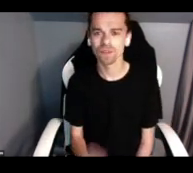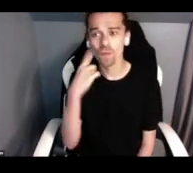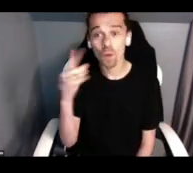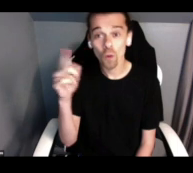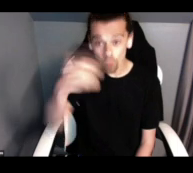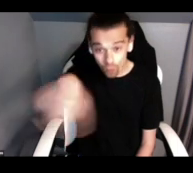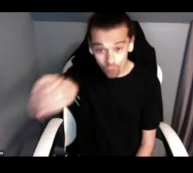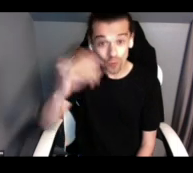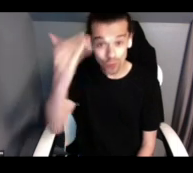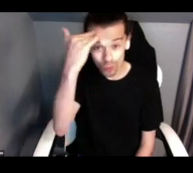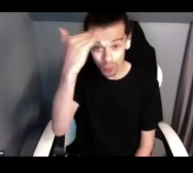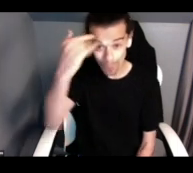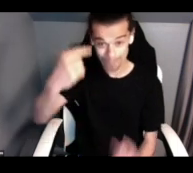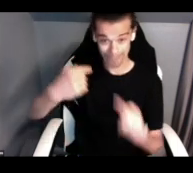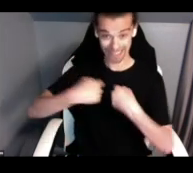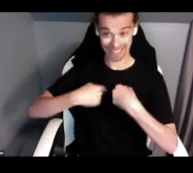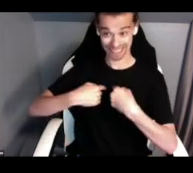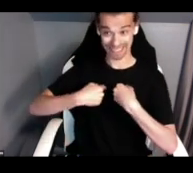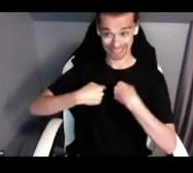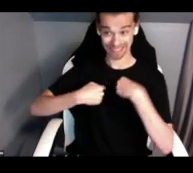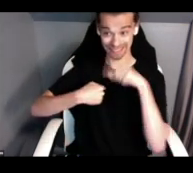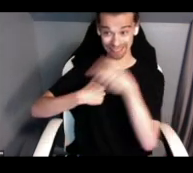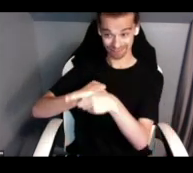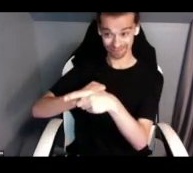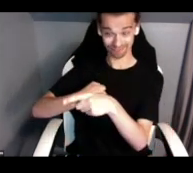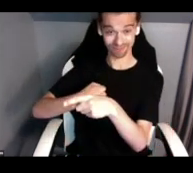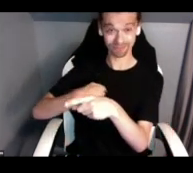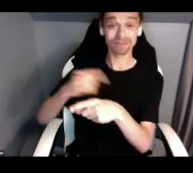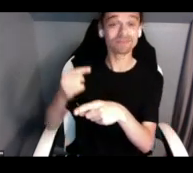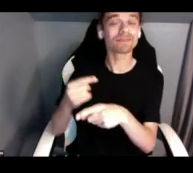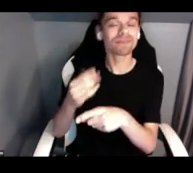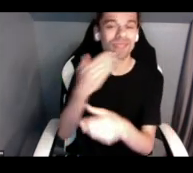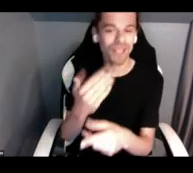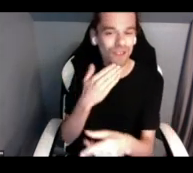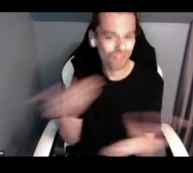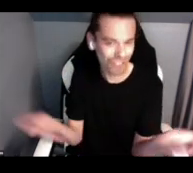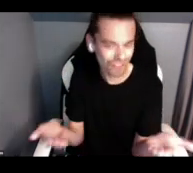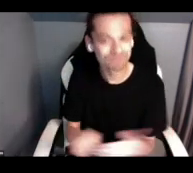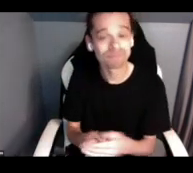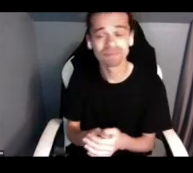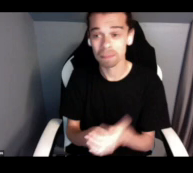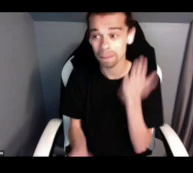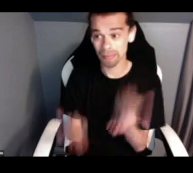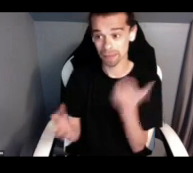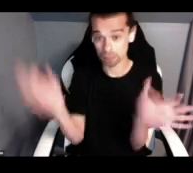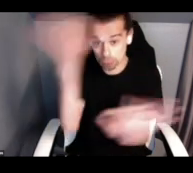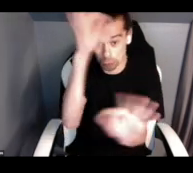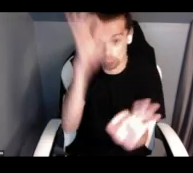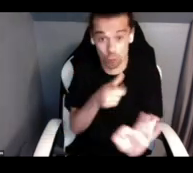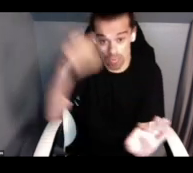Thank you for being here for those that may not know me and may be new to the work of the CLEC.